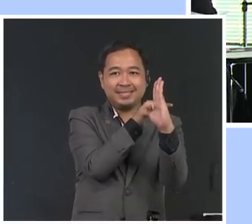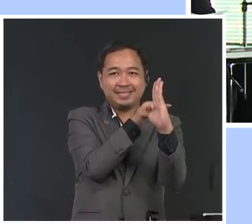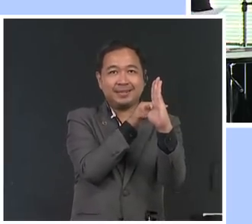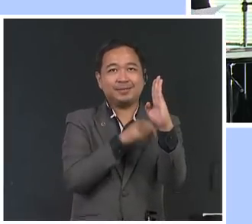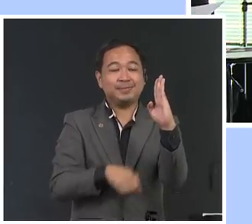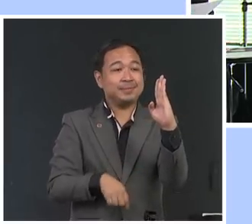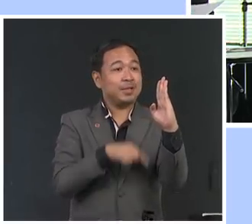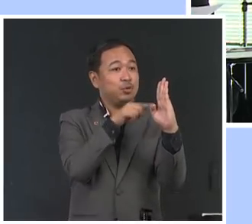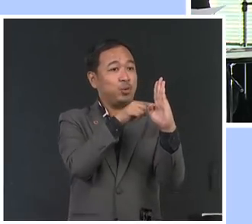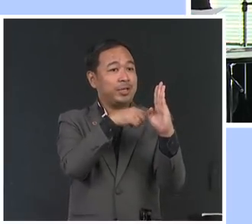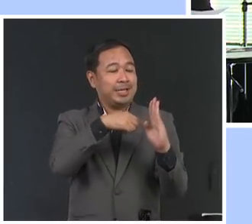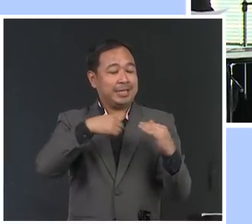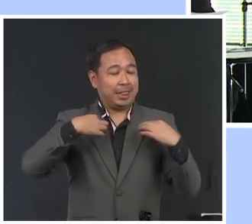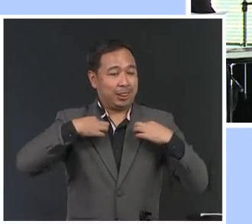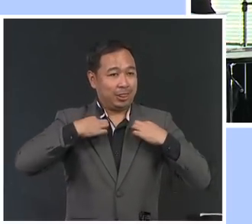Tottori Prefecture is on the right-hand